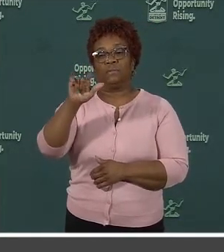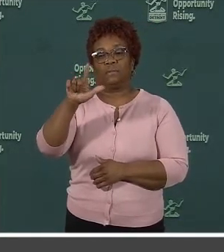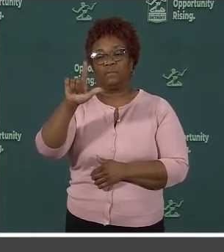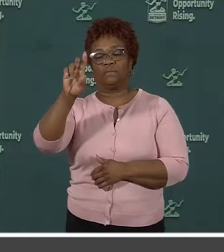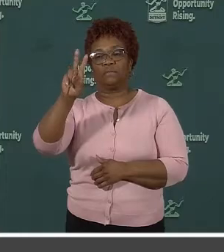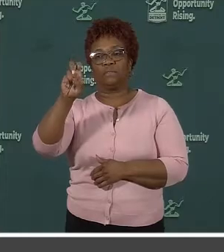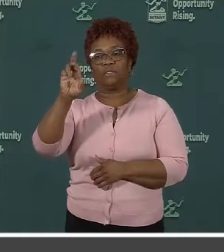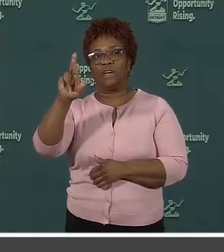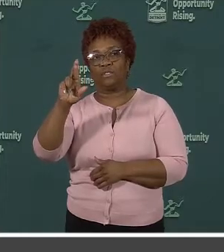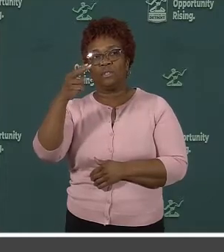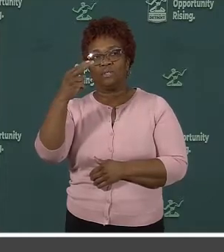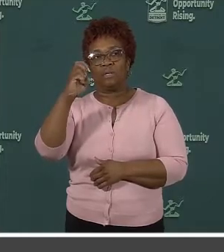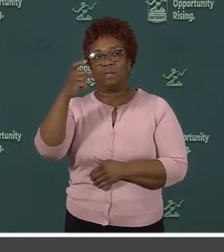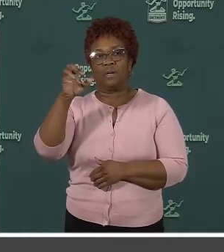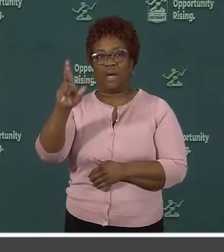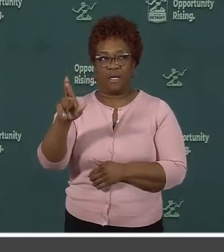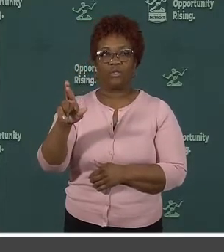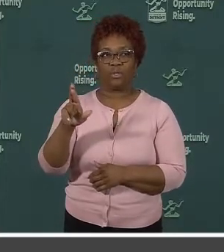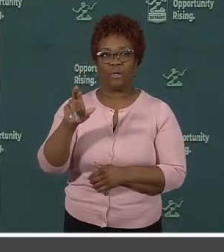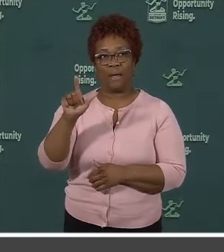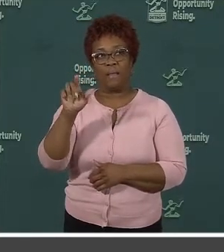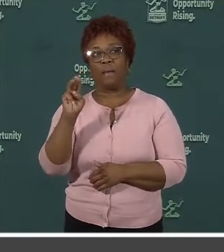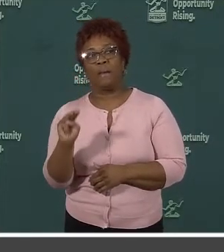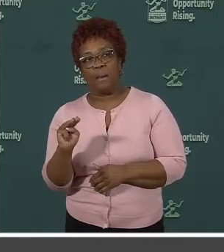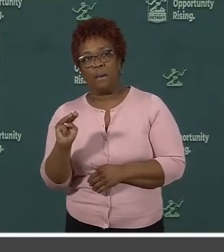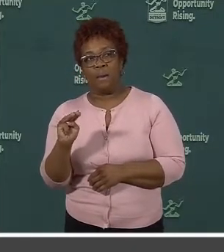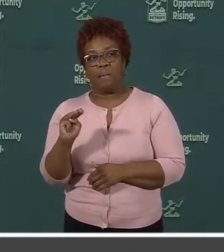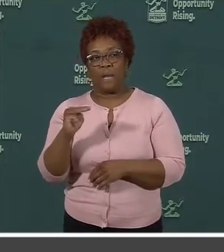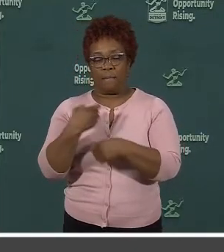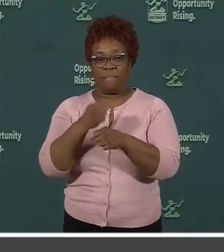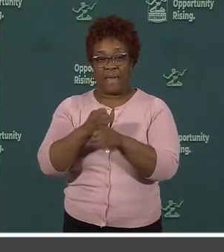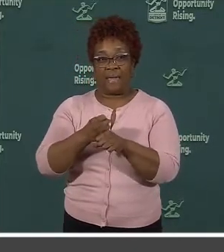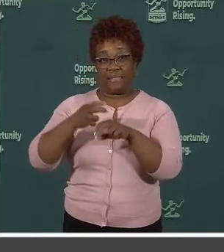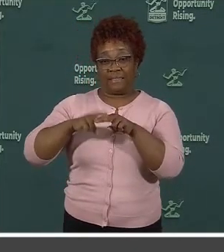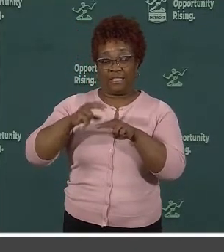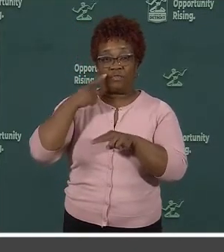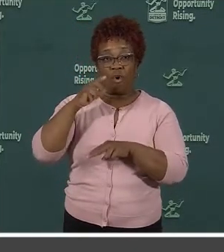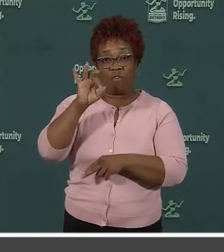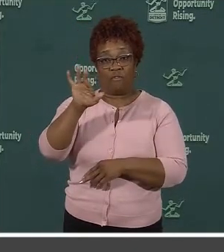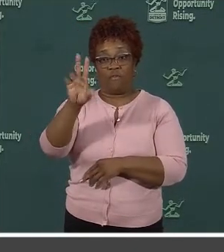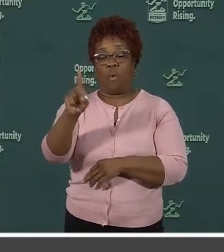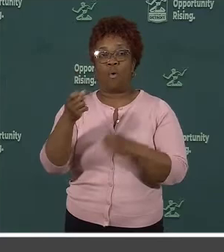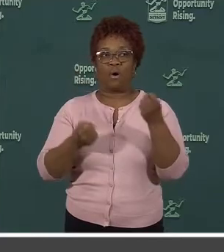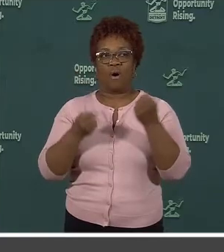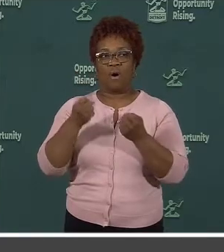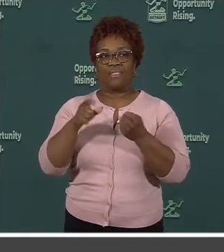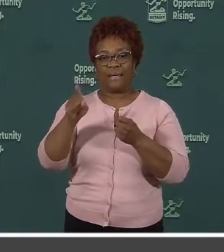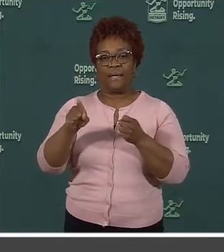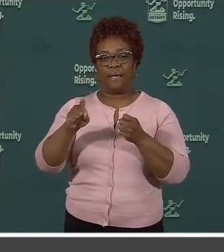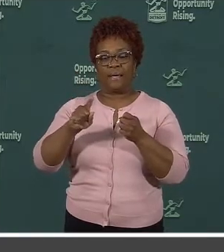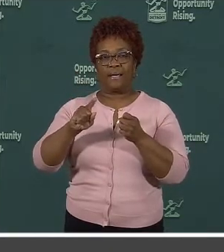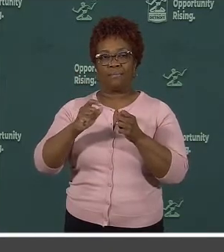FOR FORDS THAT ARE MADE FORD TRUCKS MADE IN WESTERN WAYNE COUNTY HE'S OPENING A SEAT MANUFACTURING PLANT IN DETROIT